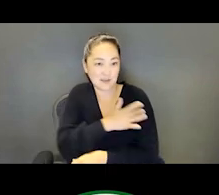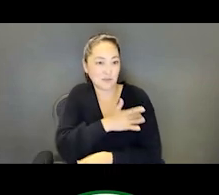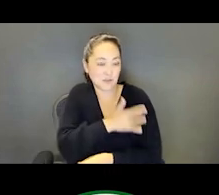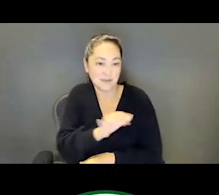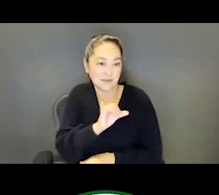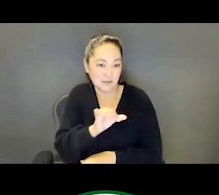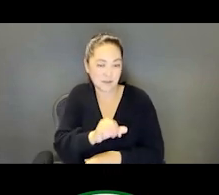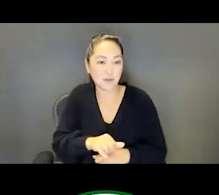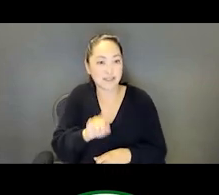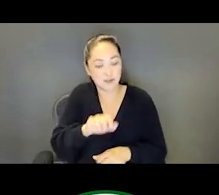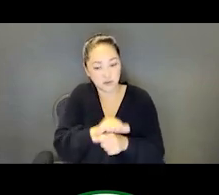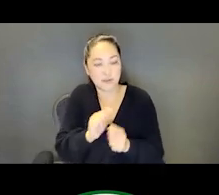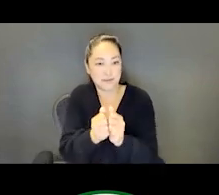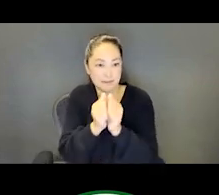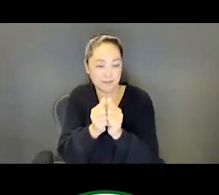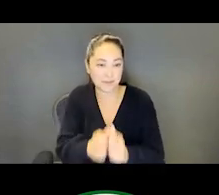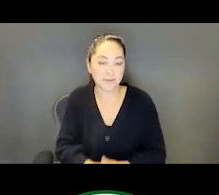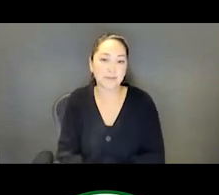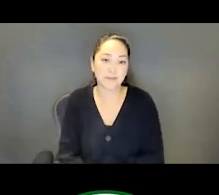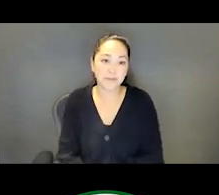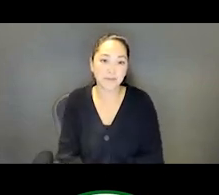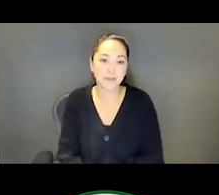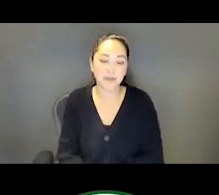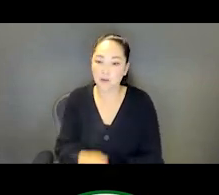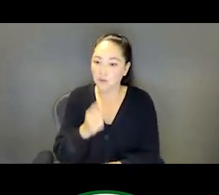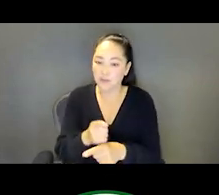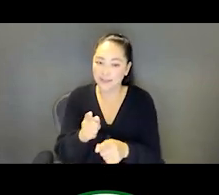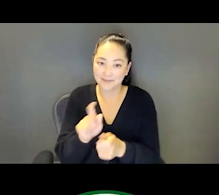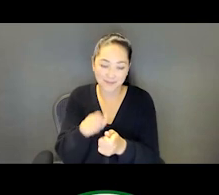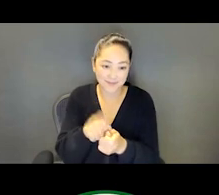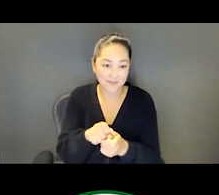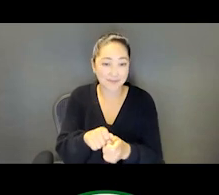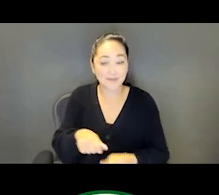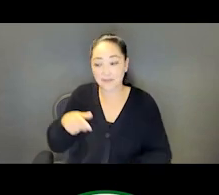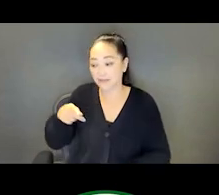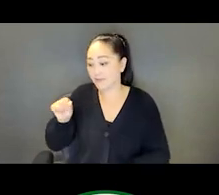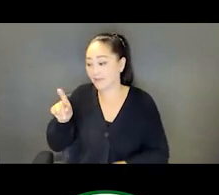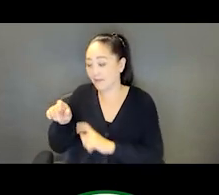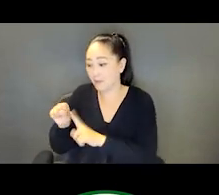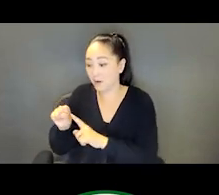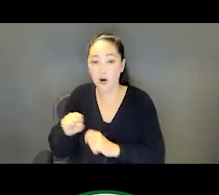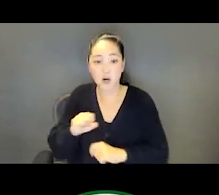Yeah, yeah, absolutely. Cause I think it's parks, tourism, and then organized organizations